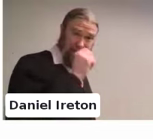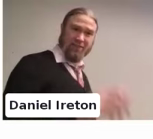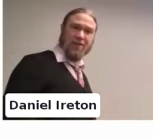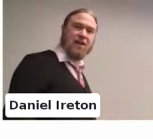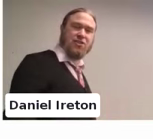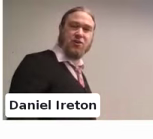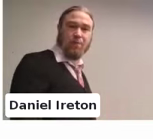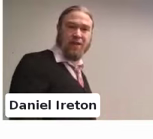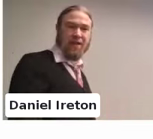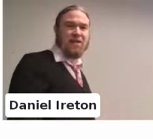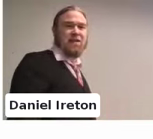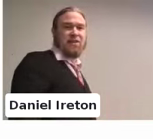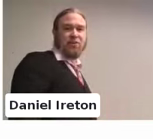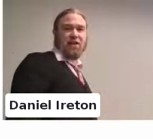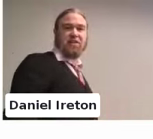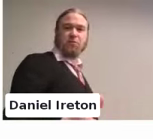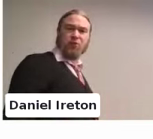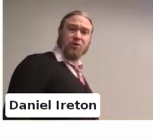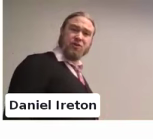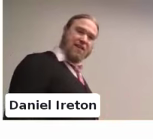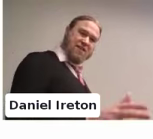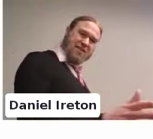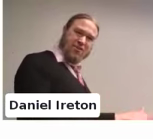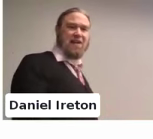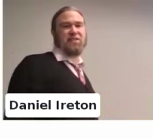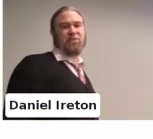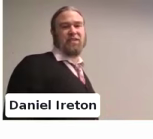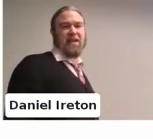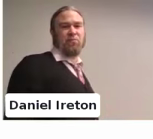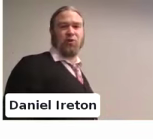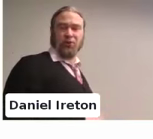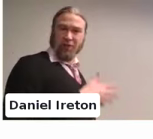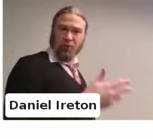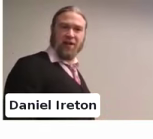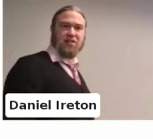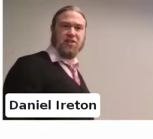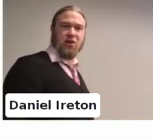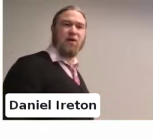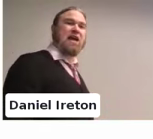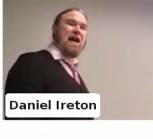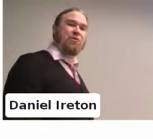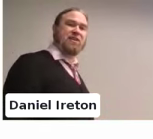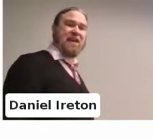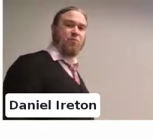But this has always worked pretty well. If you think about what happens in game and what kind of folks show up in it.